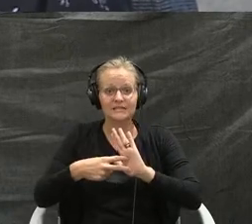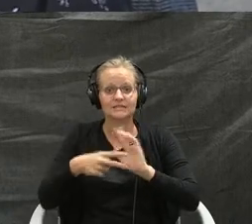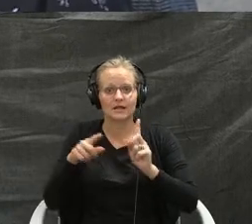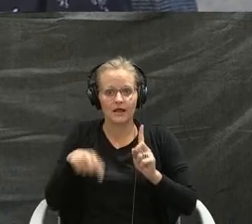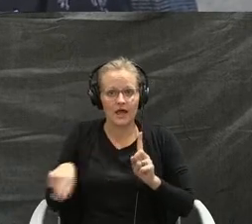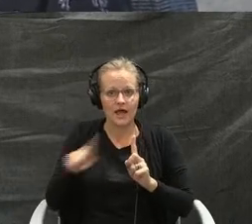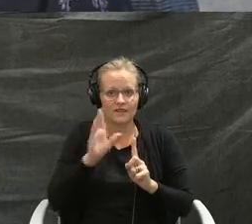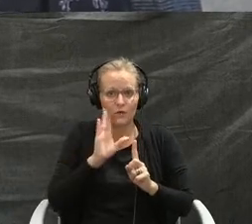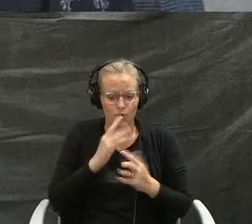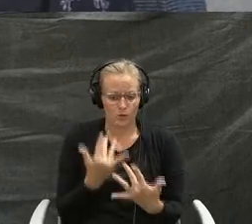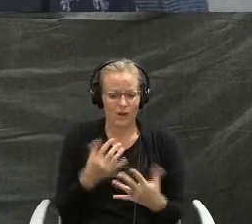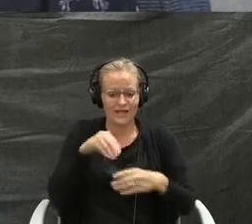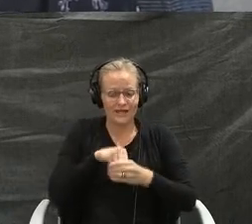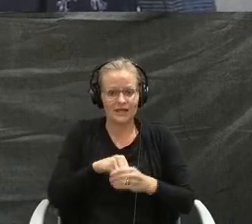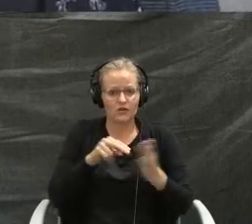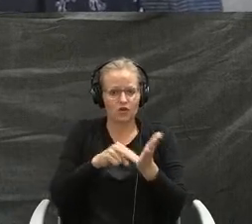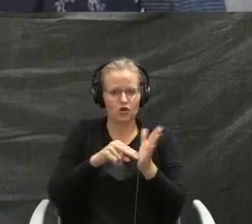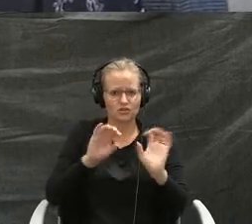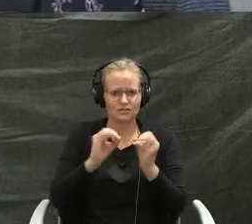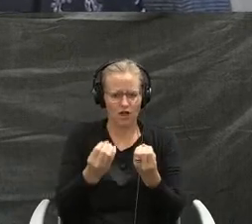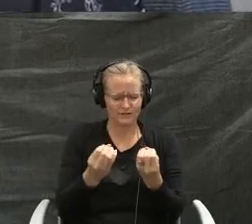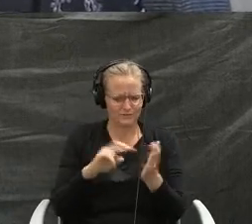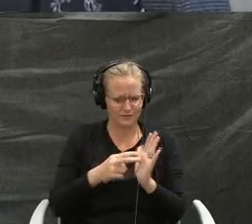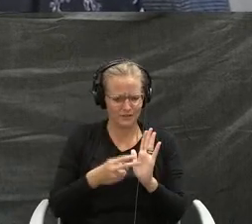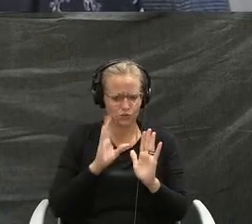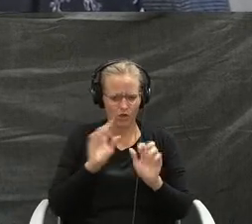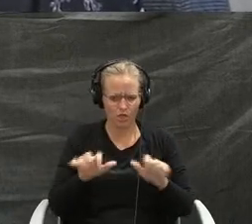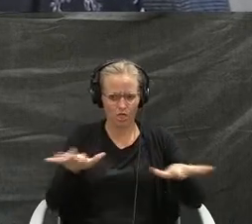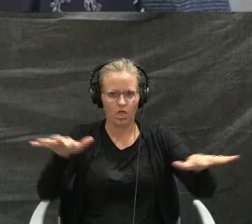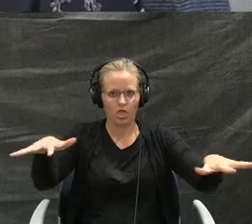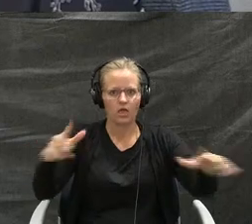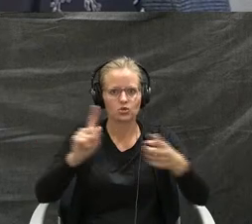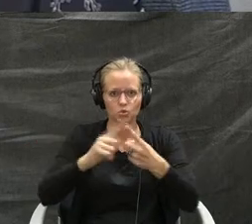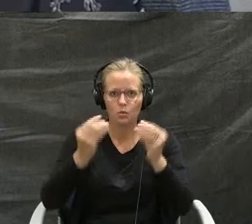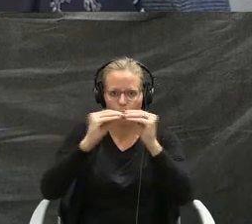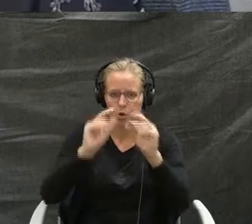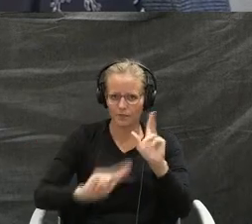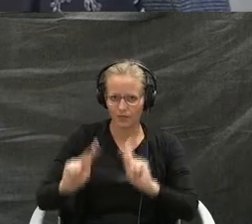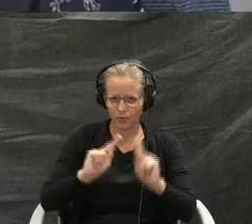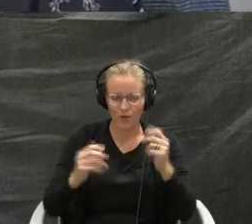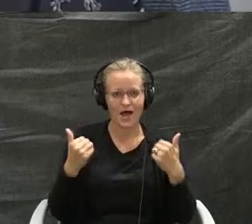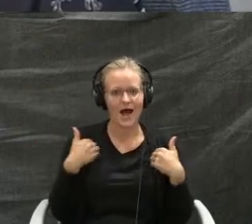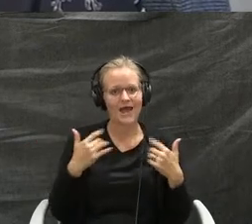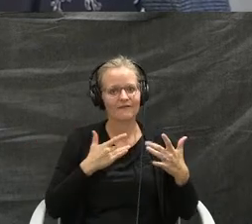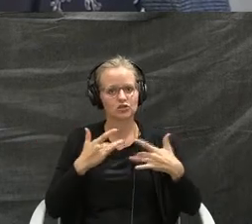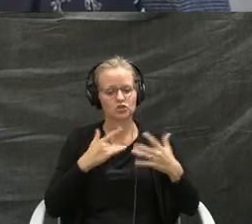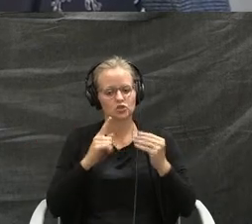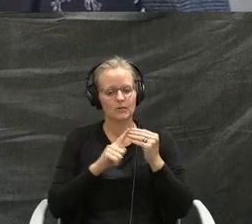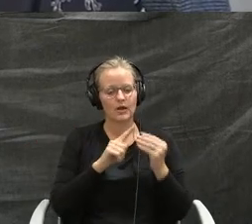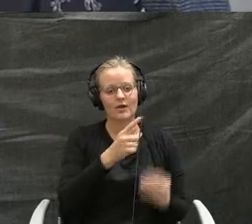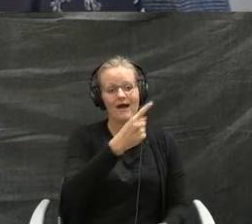small place at risk, I have concerns about the hybrid options that double the amount of kids in the building at a